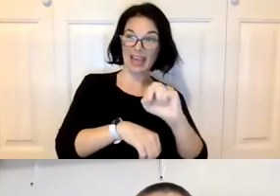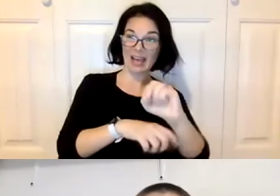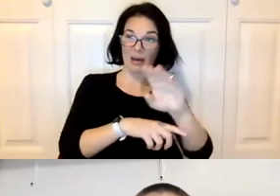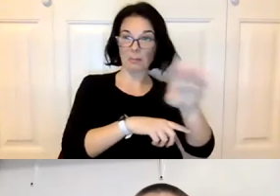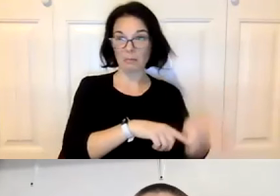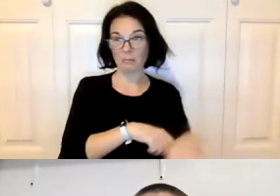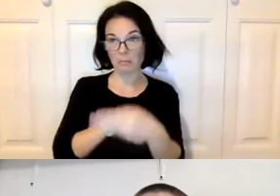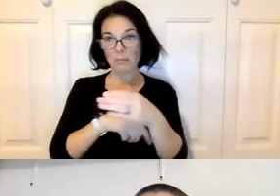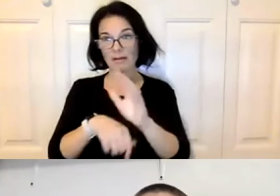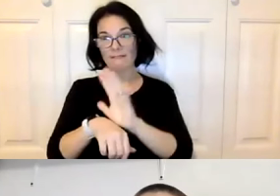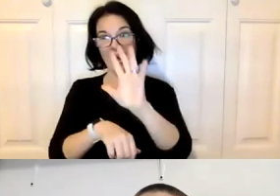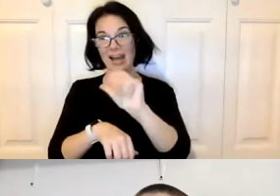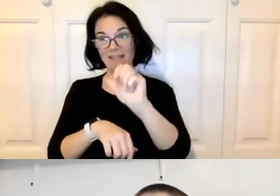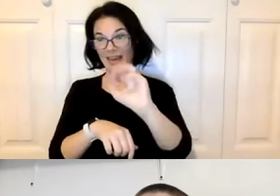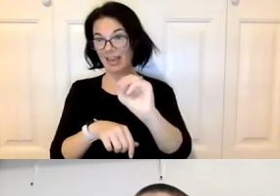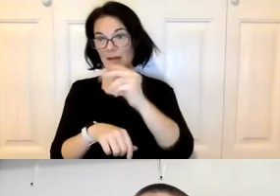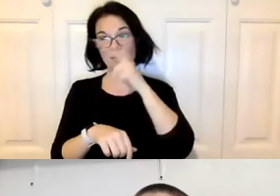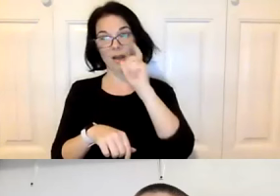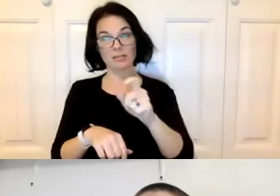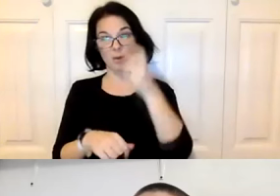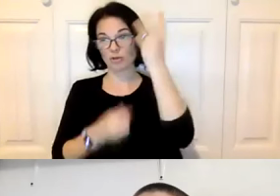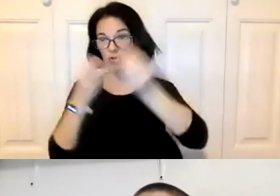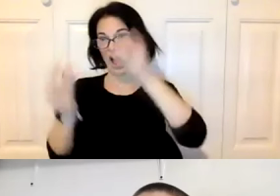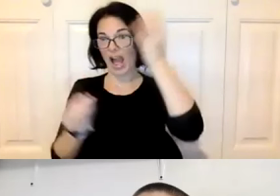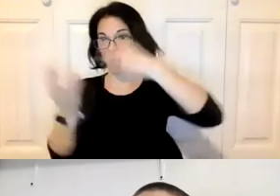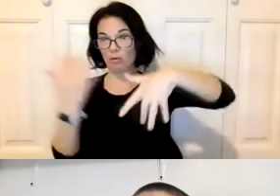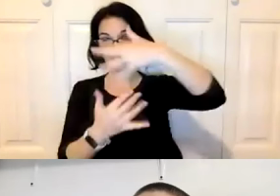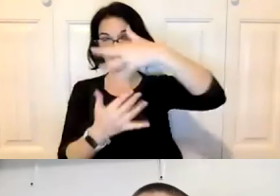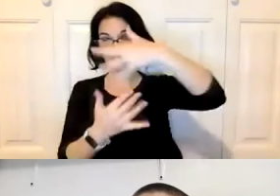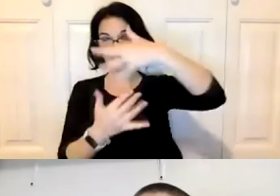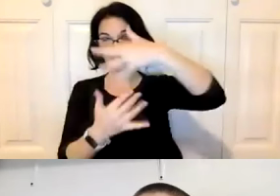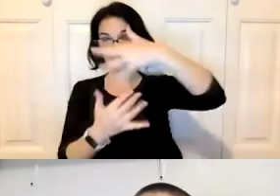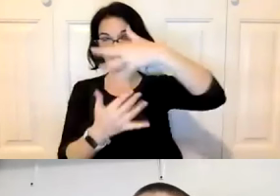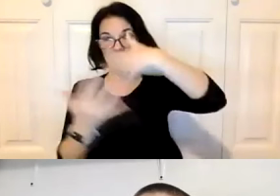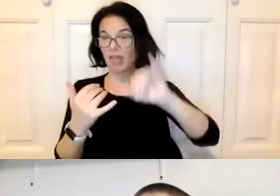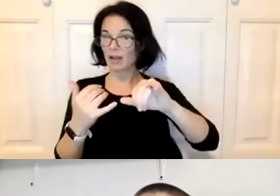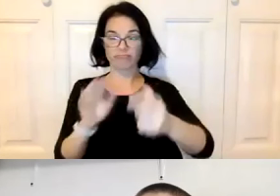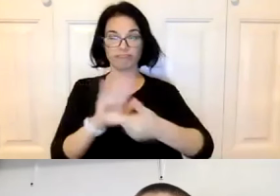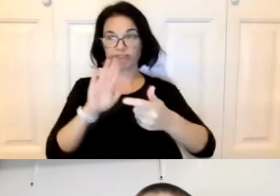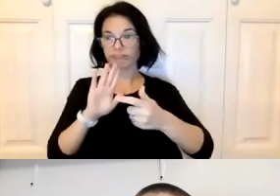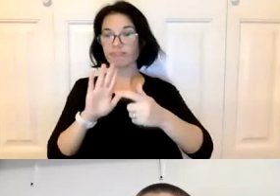That is to discourage folks from mingling in person from different households.